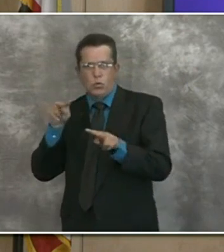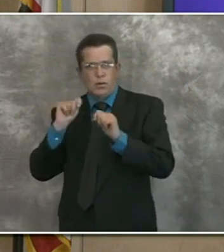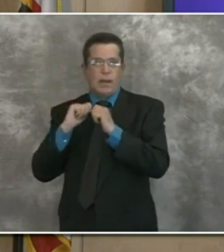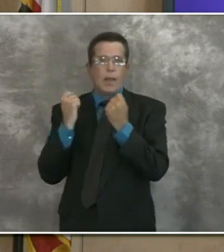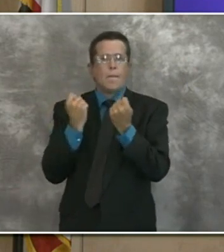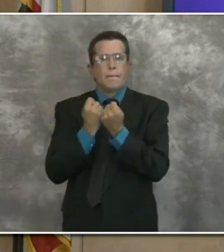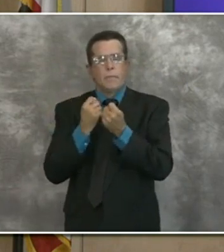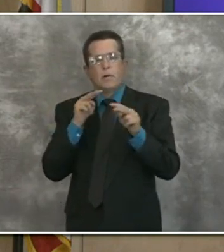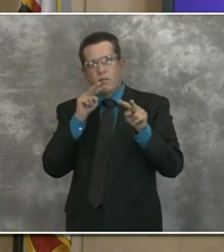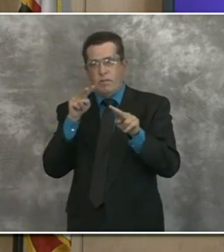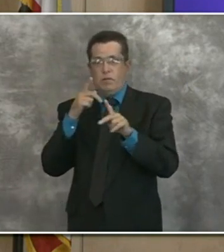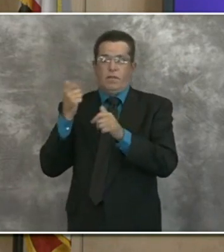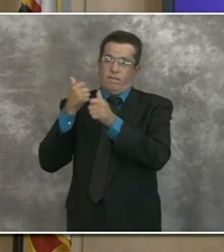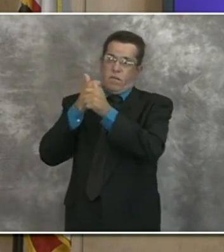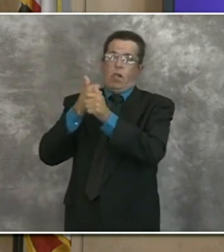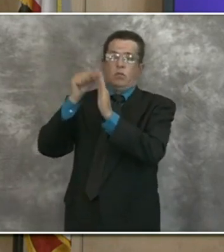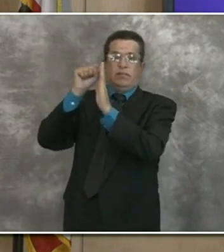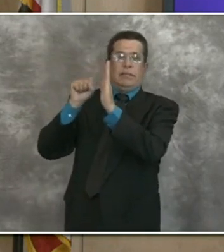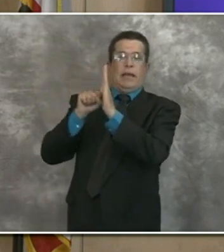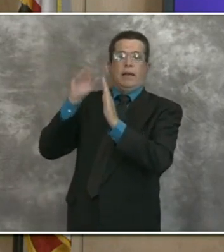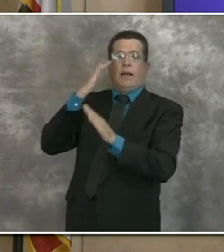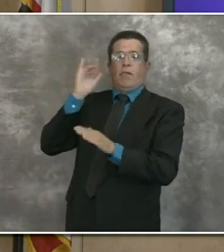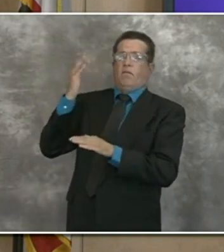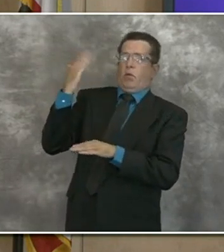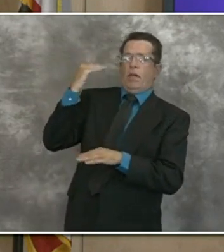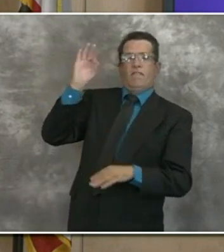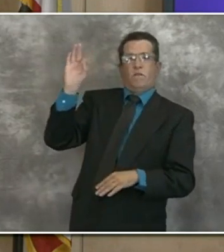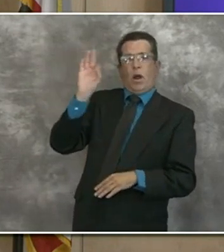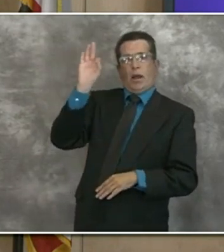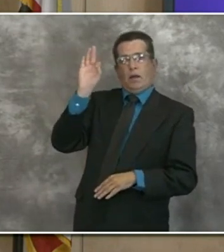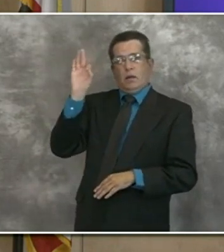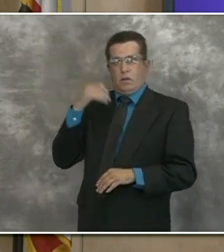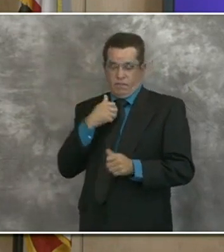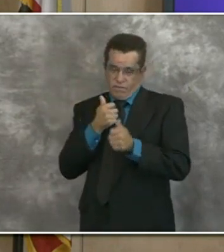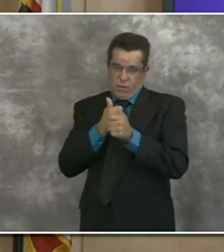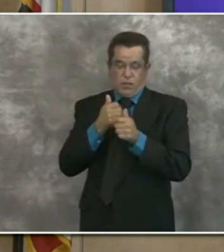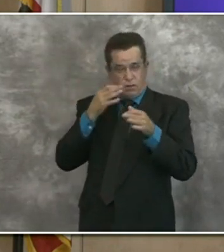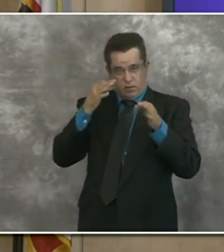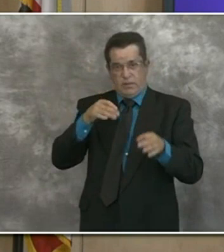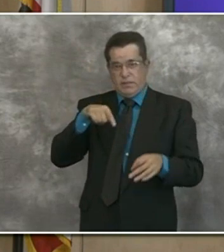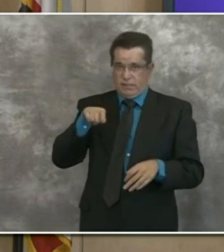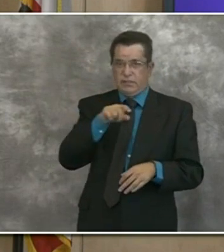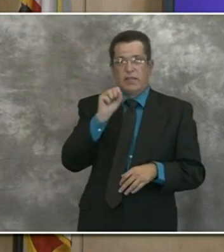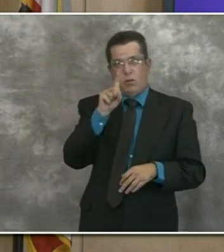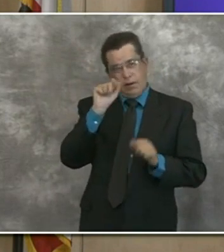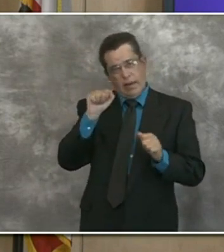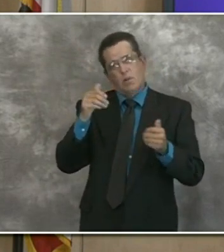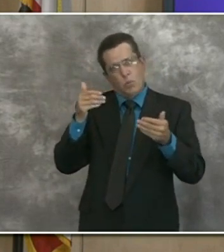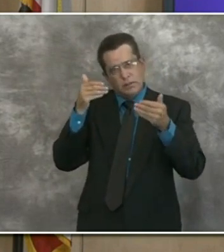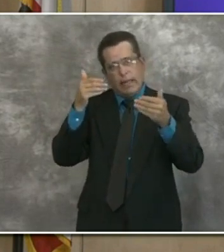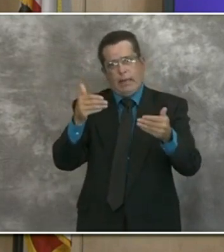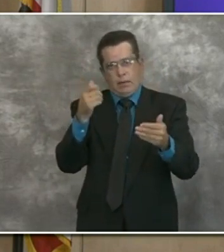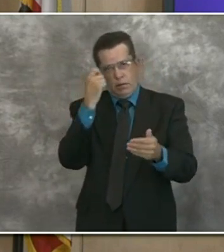PUBLIC HEALTH OFFICER DOCTOR WILMA WOOTEN AND HER TEAM REVIEWED THE PUBLIC HEALTH GUIDANCE. THAT WERE PUT OUT BY